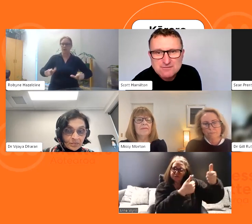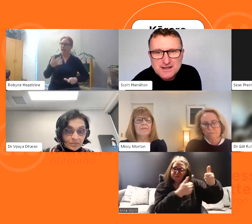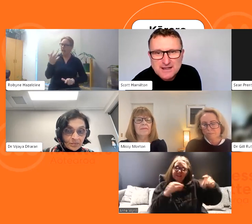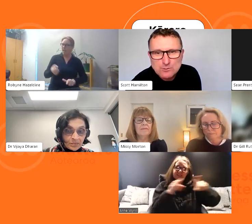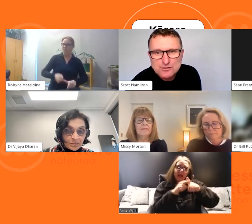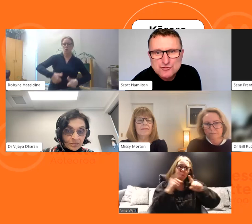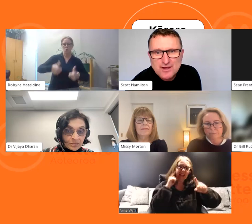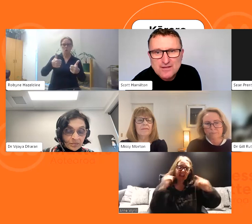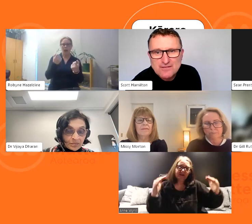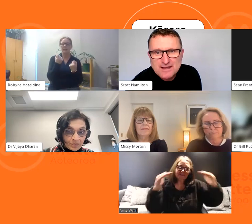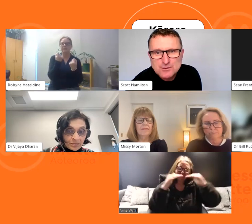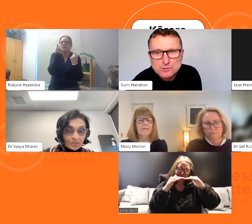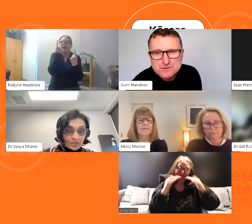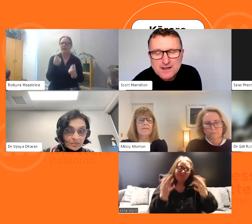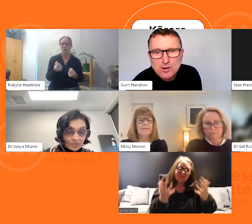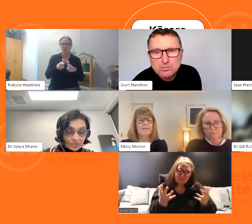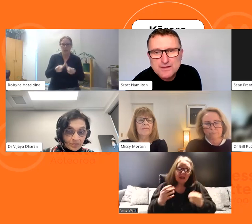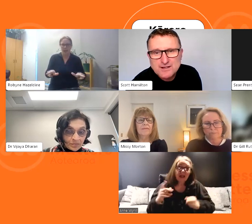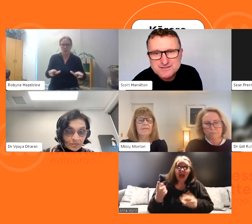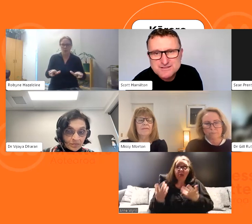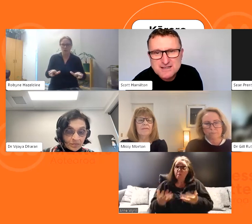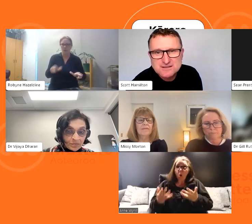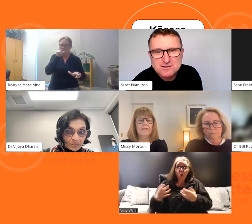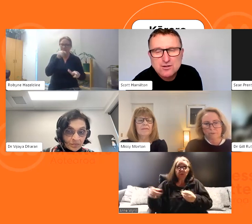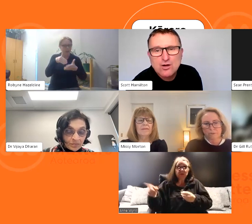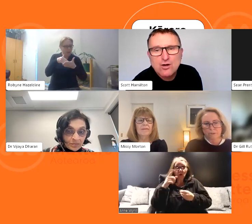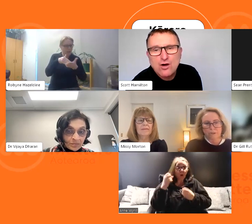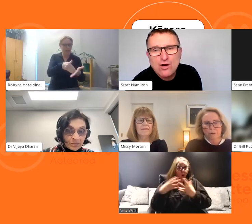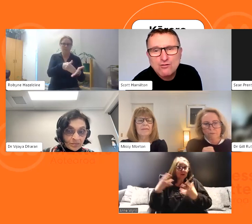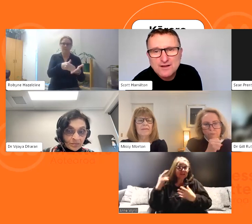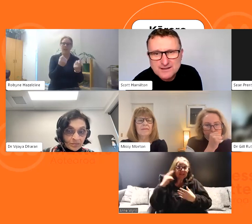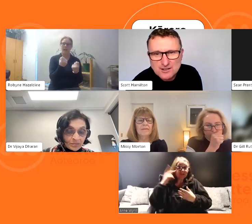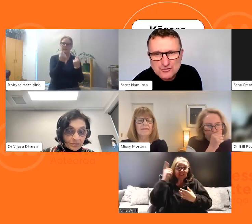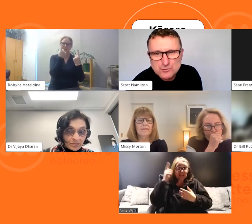of that language and that can also help their understanding of English